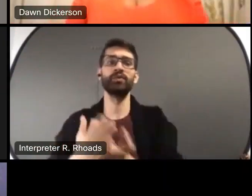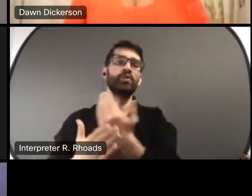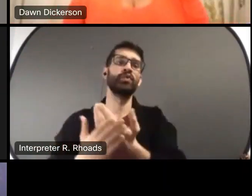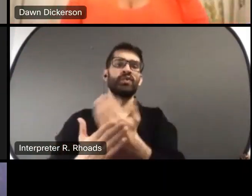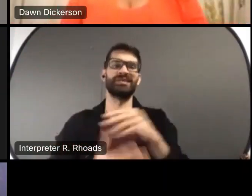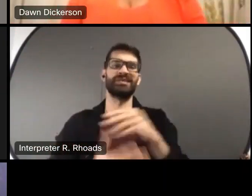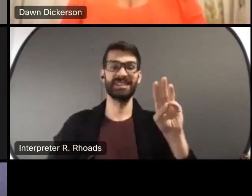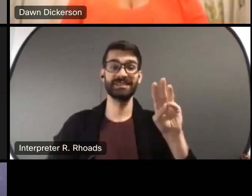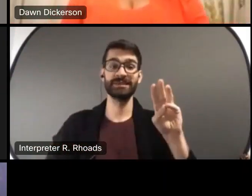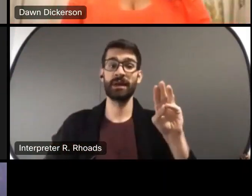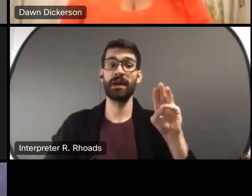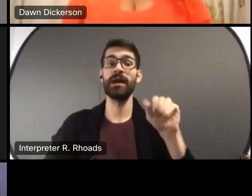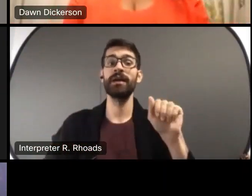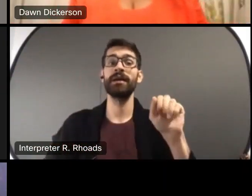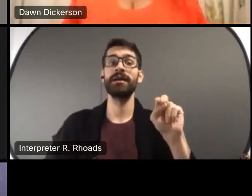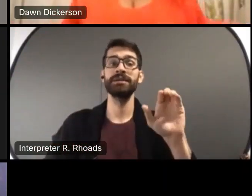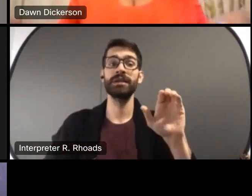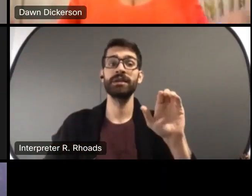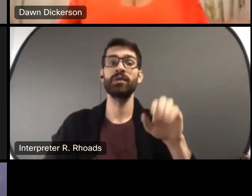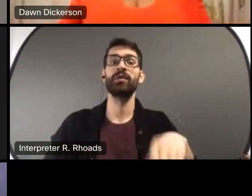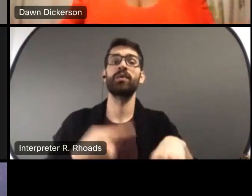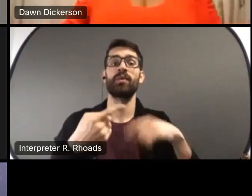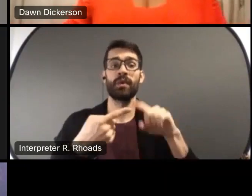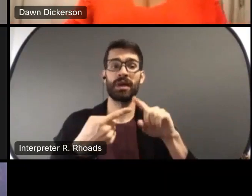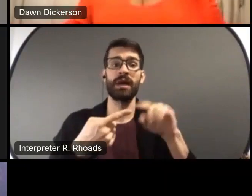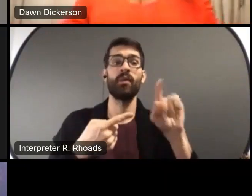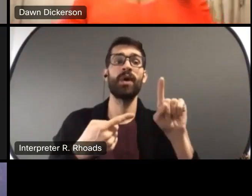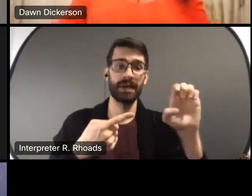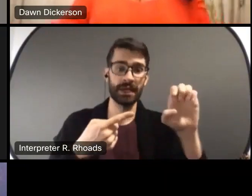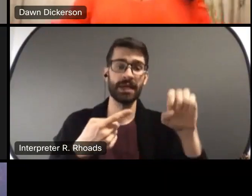2G, 3A, 4E,